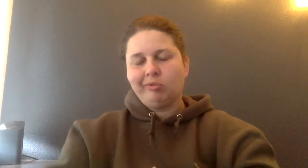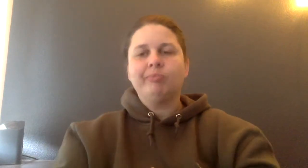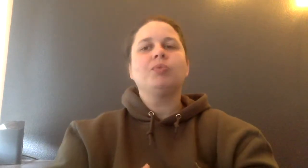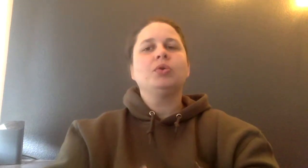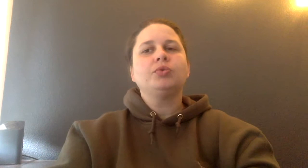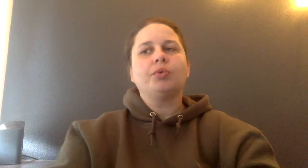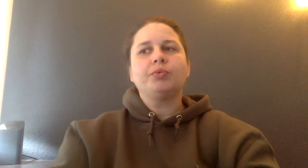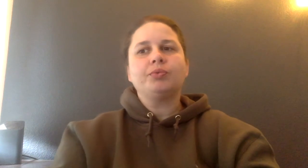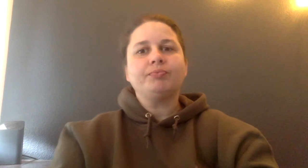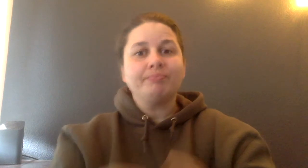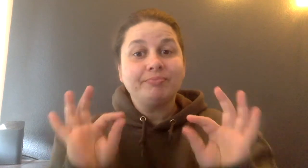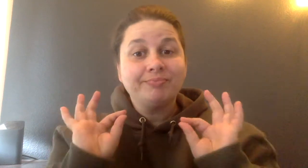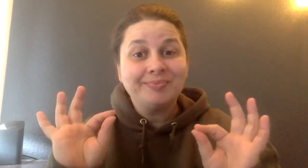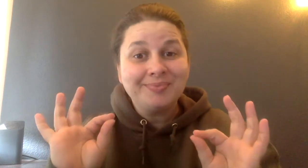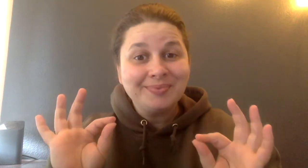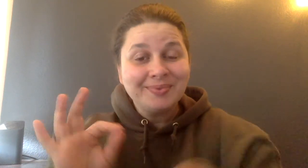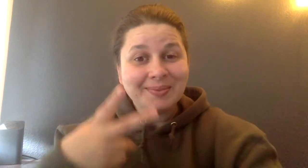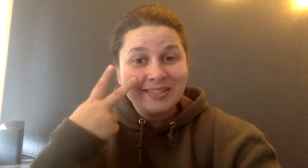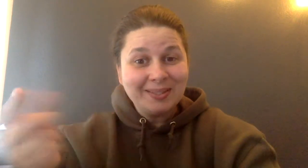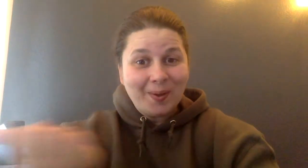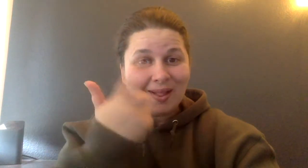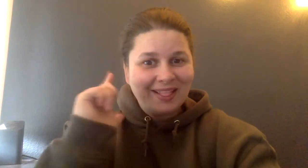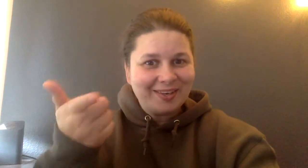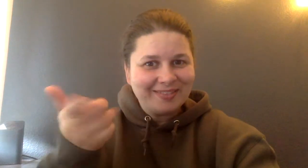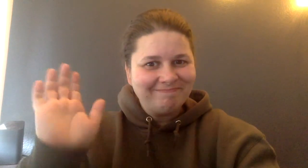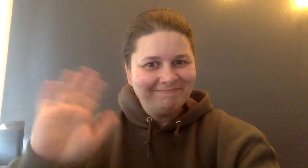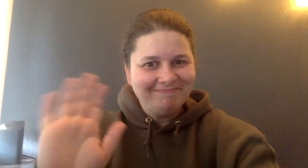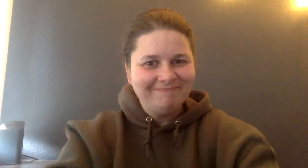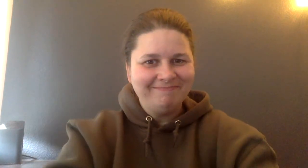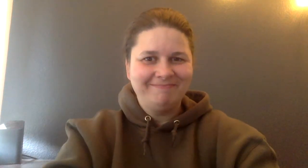We don't want you to have to resubscribe every month! See you all later!